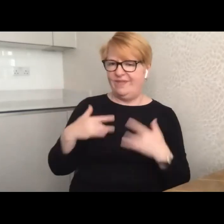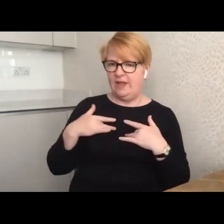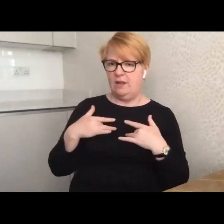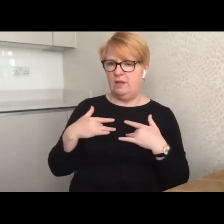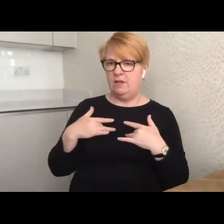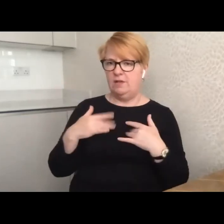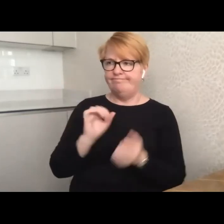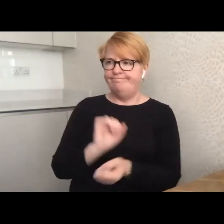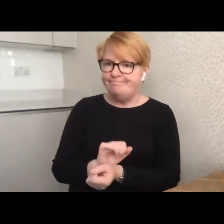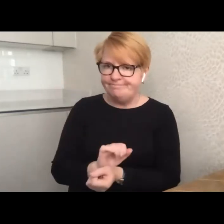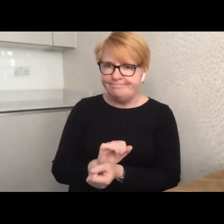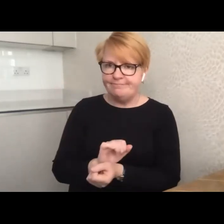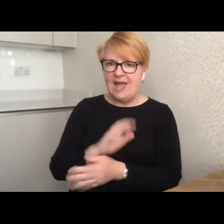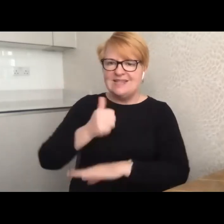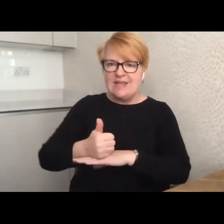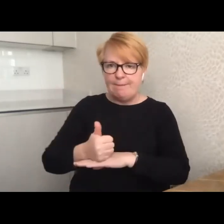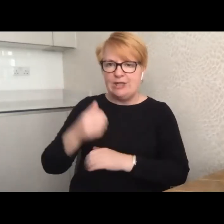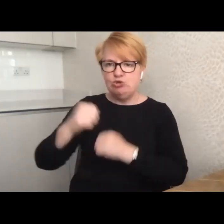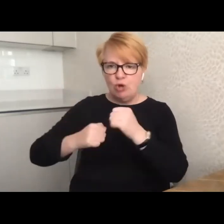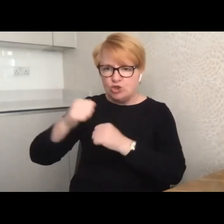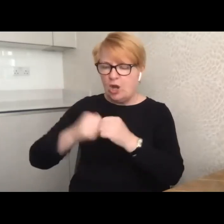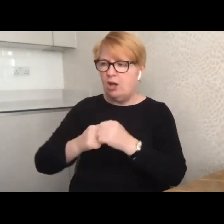structures and language of socially engaged artistic practice?